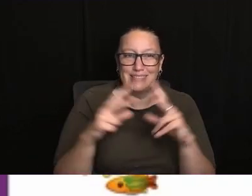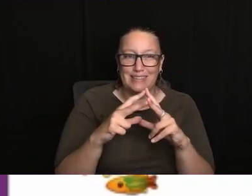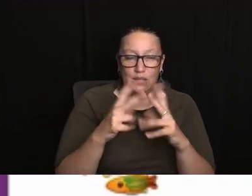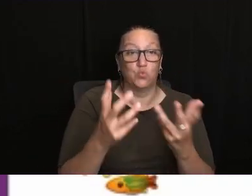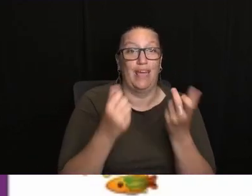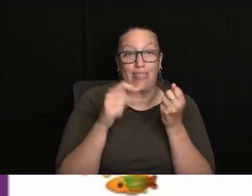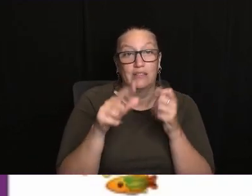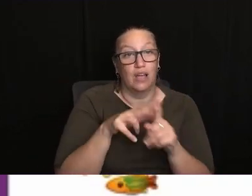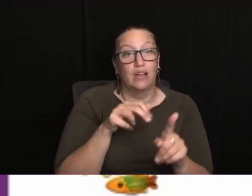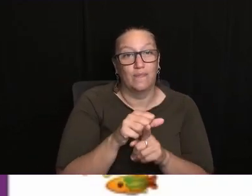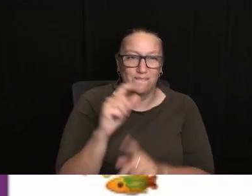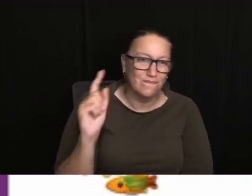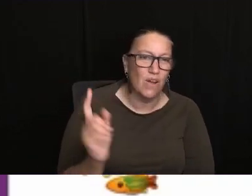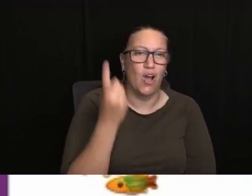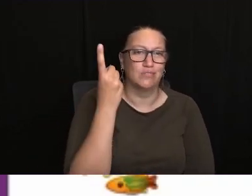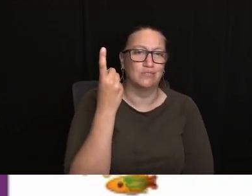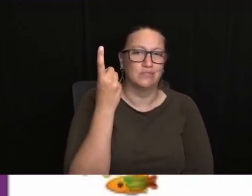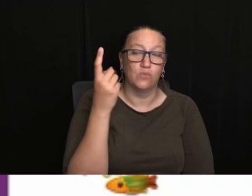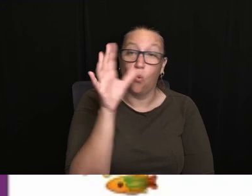and the fourth in Australia to be diagnosed